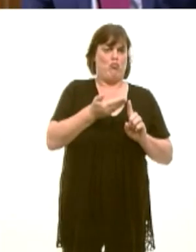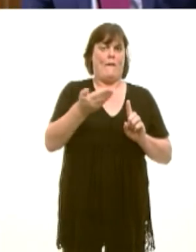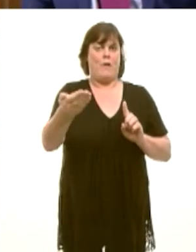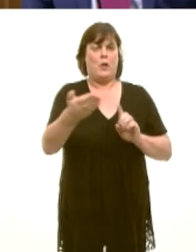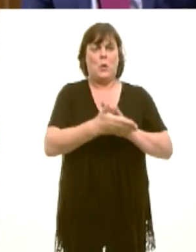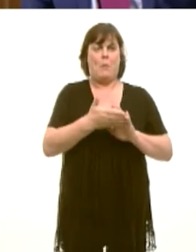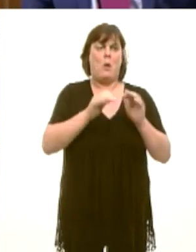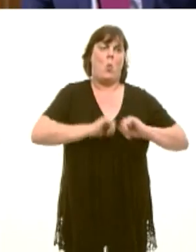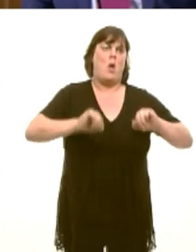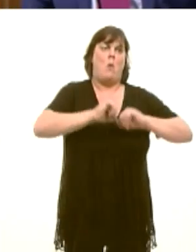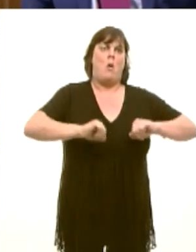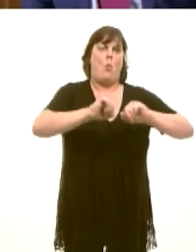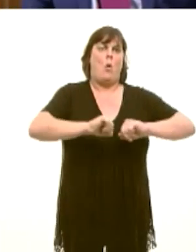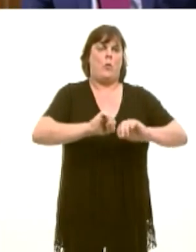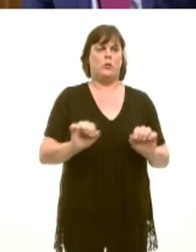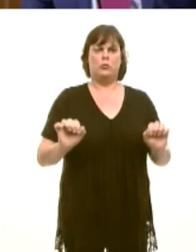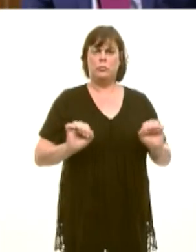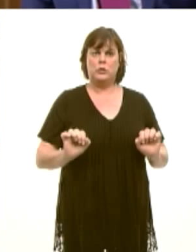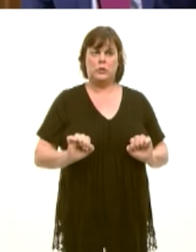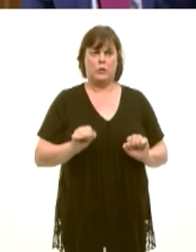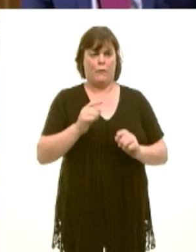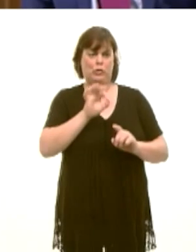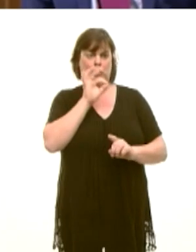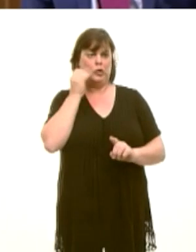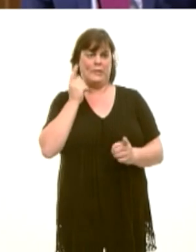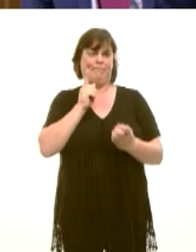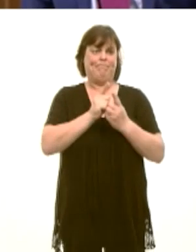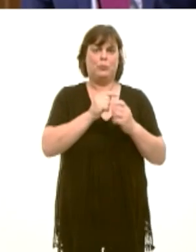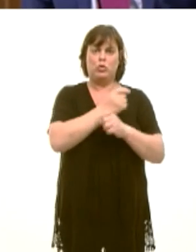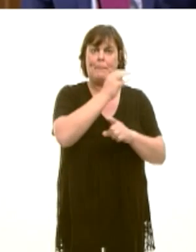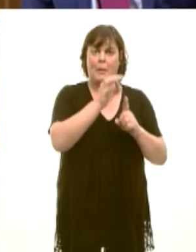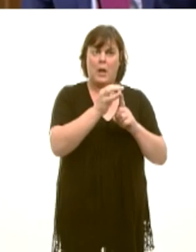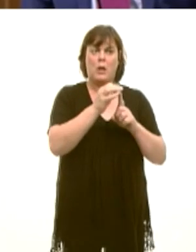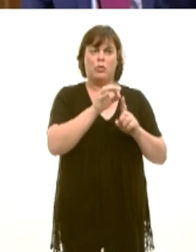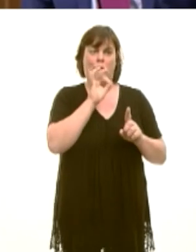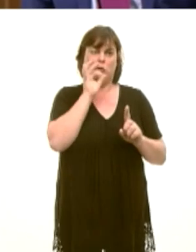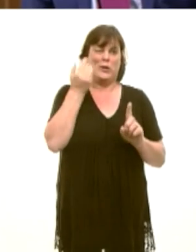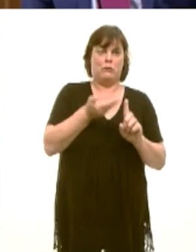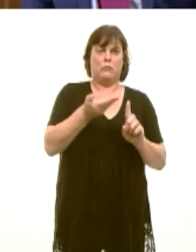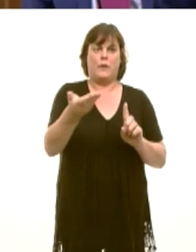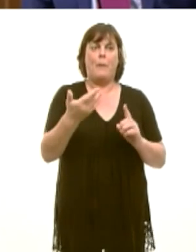been seen by a consultant, necessarily. Secondly, I donít want to see the figures improve between